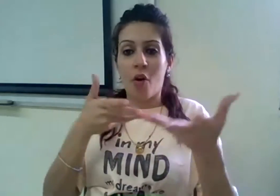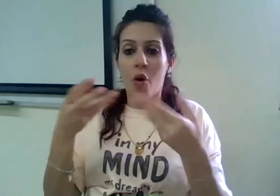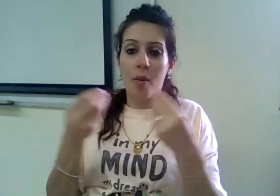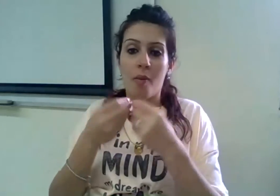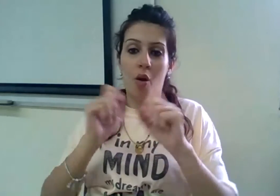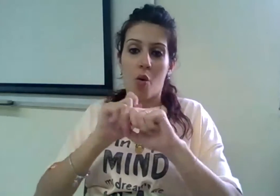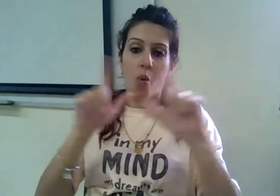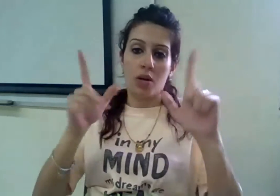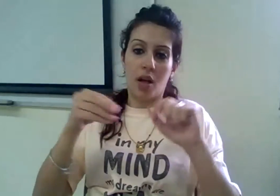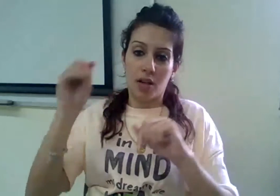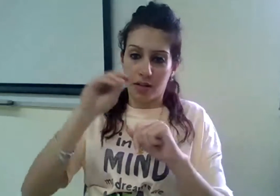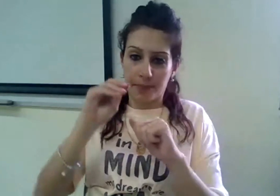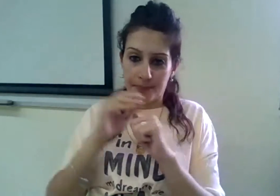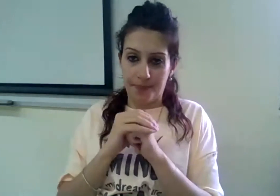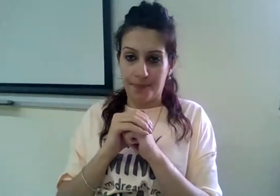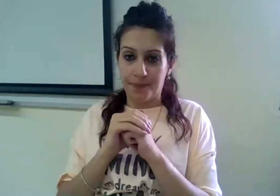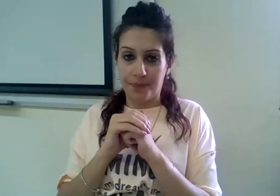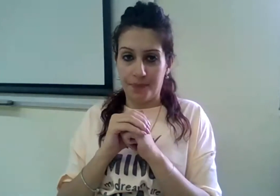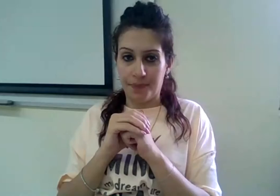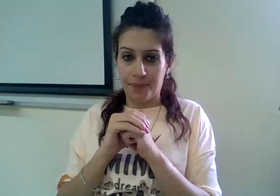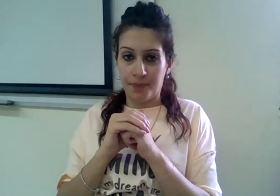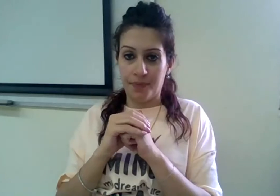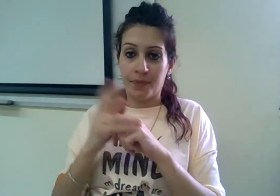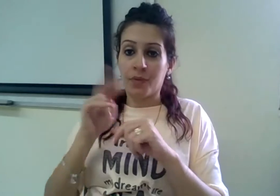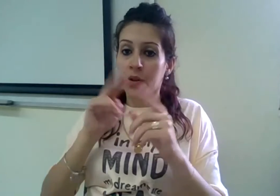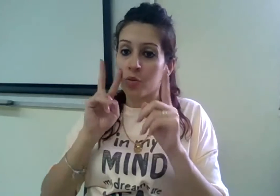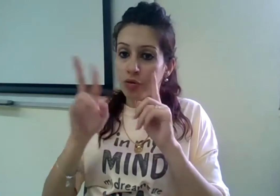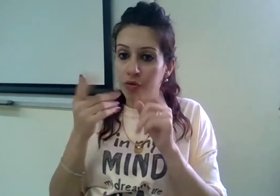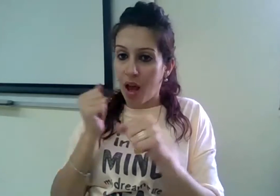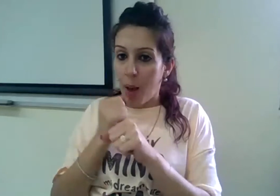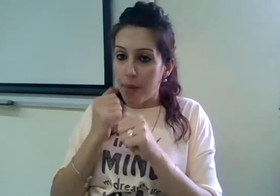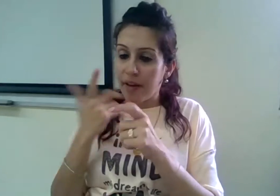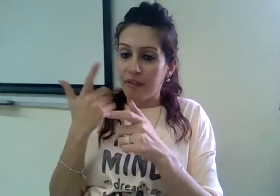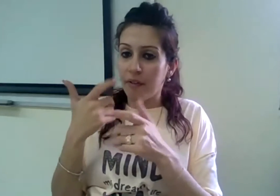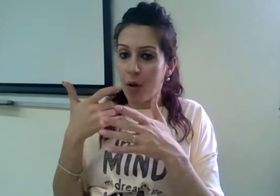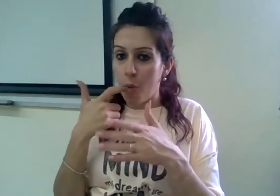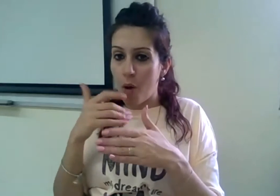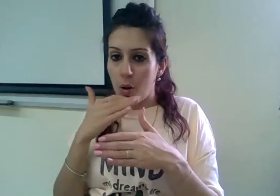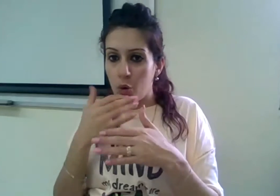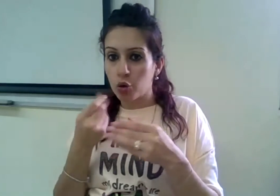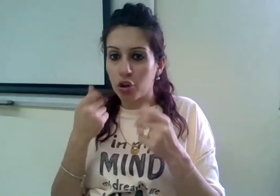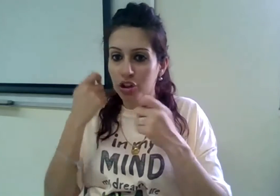the roles of parents and school staff or teachers are not clearly defined.